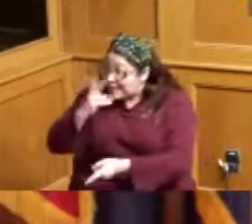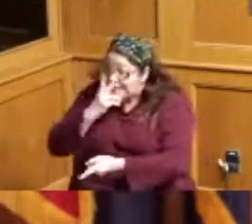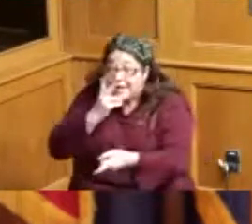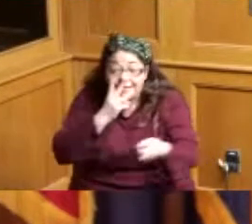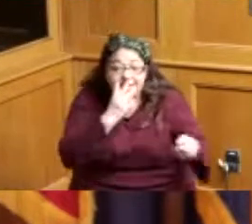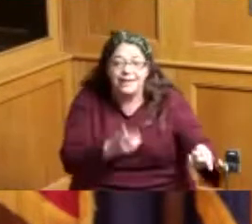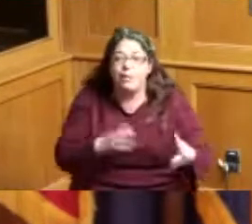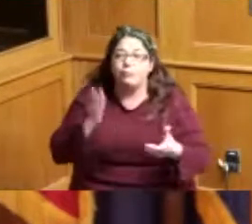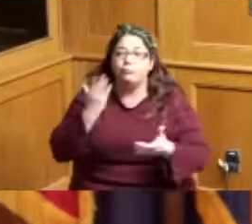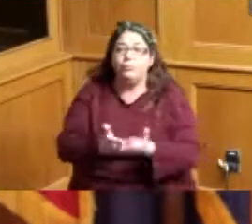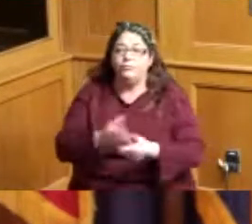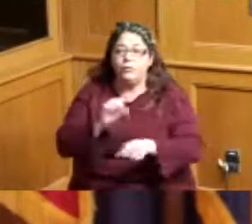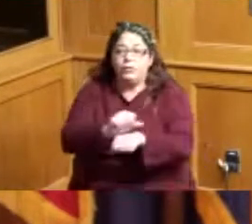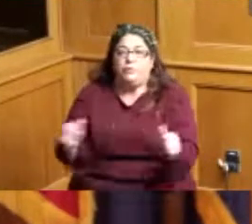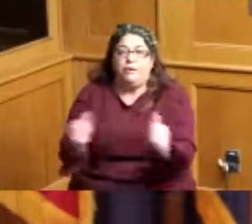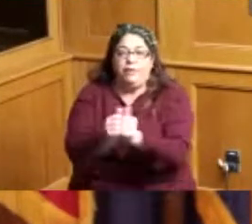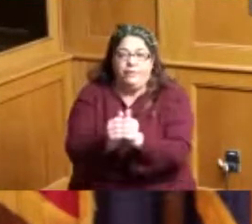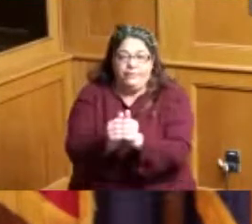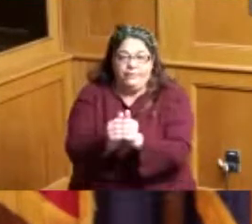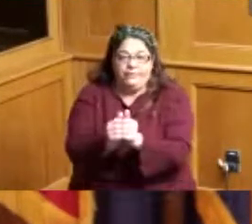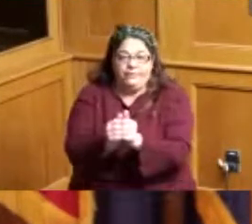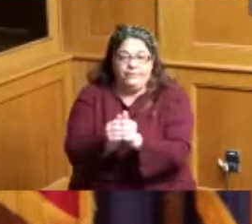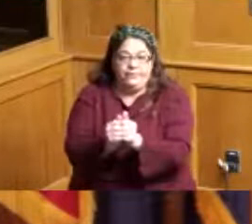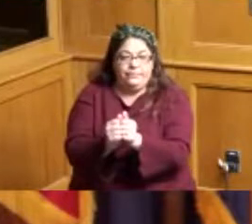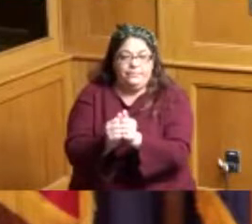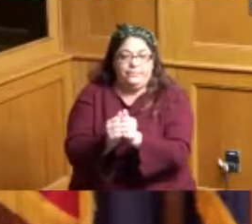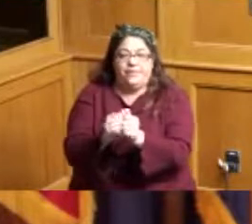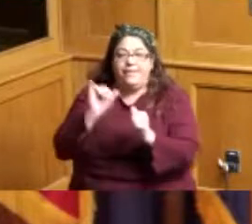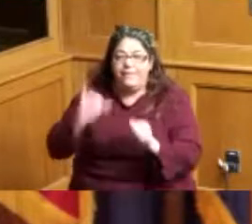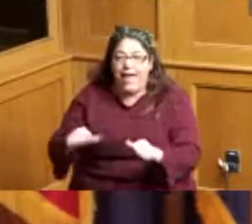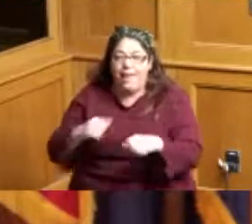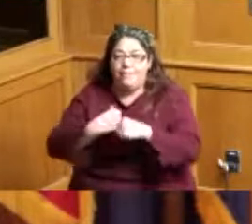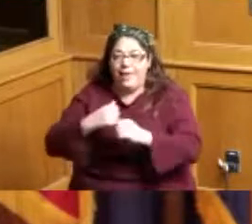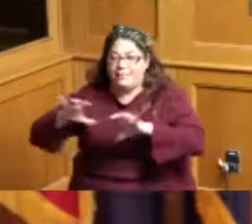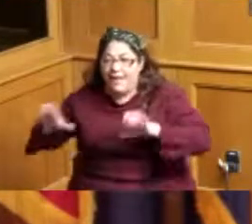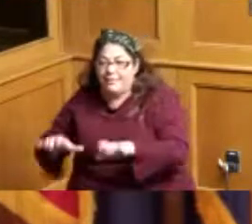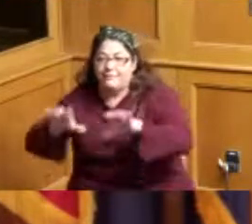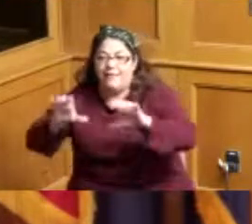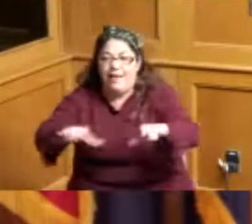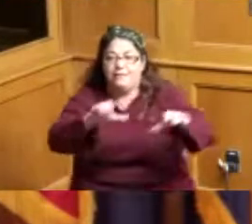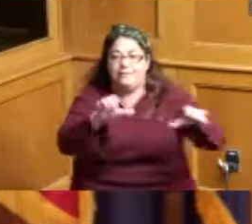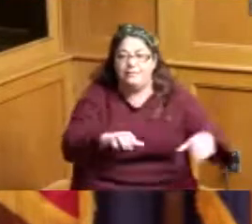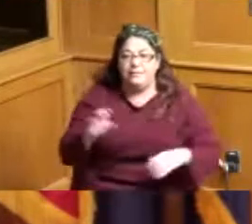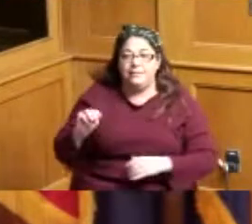do this and that what is what created these activations and what they call mega weekends